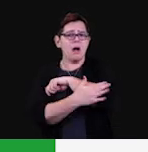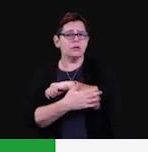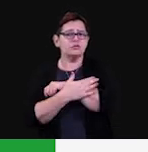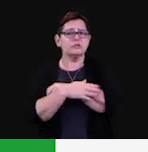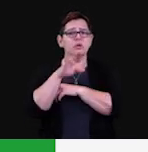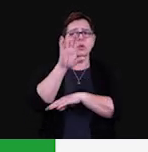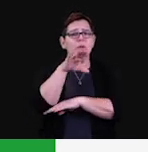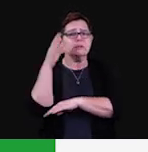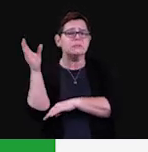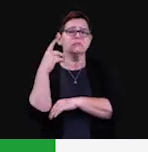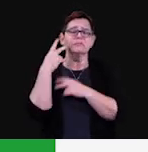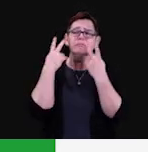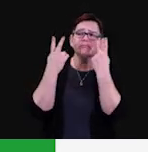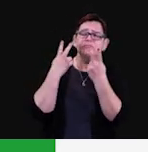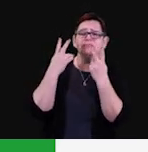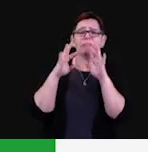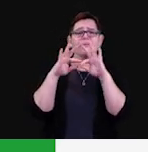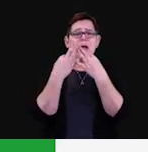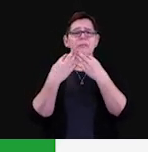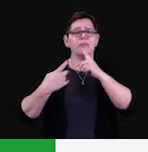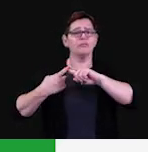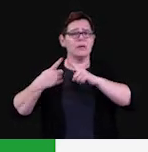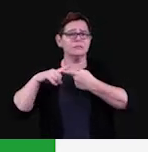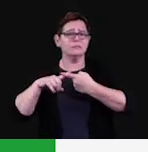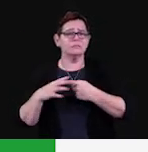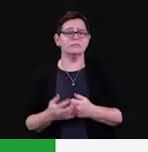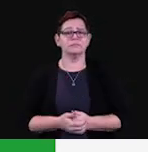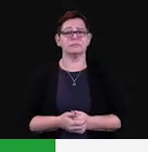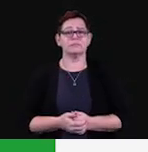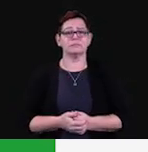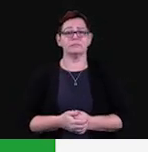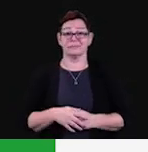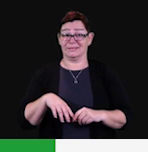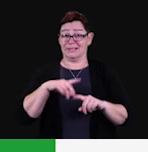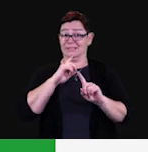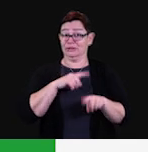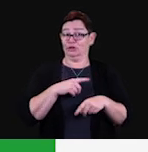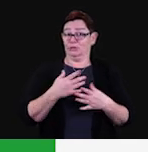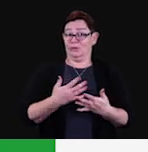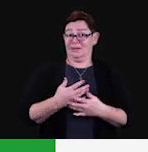The answer is: Based on the information provided, you would be considered